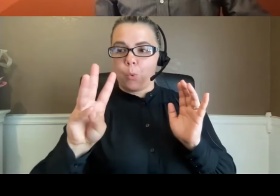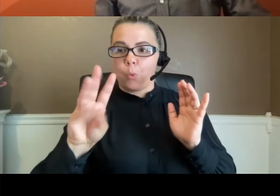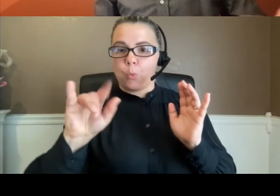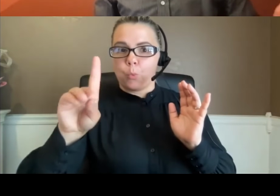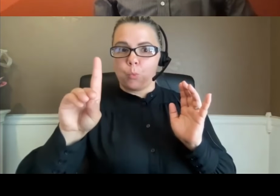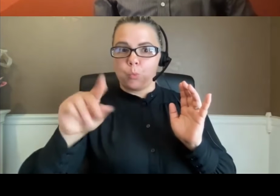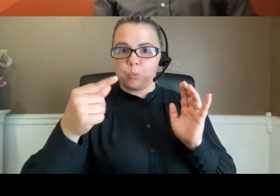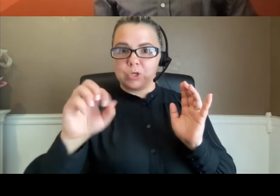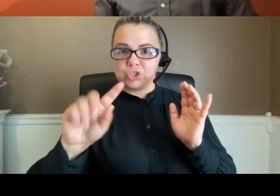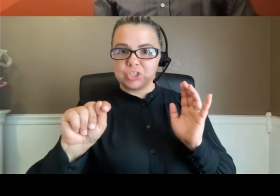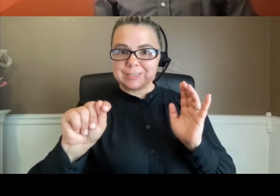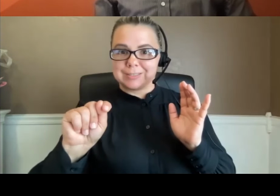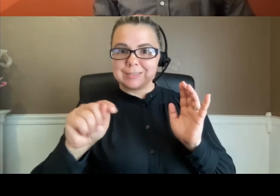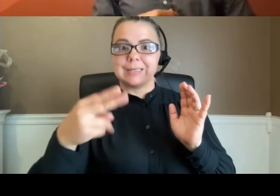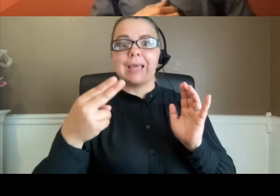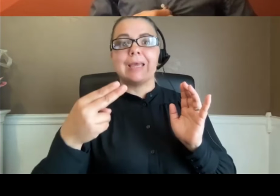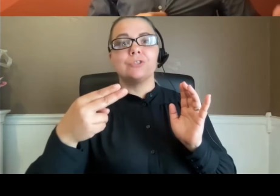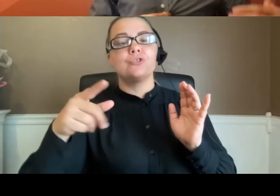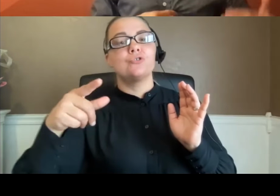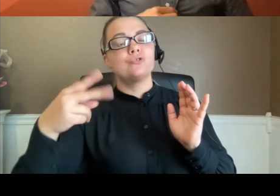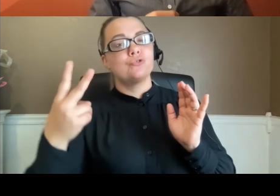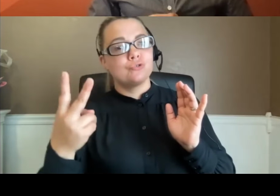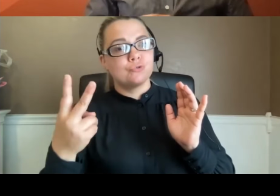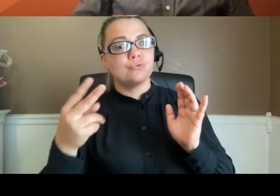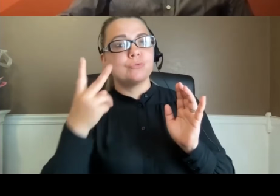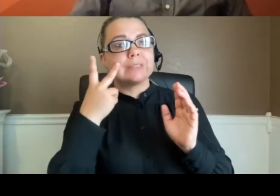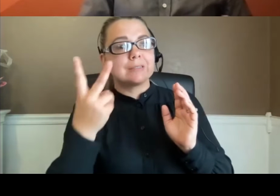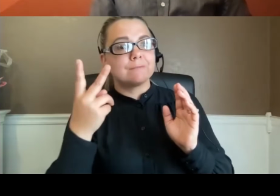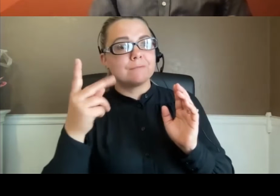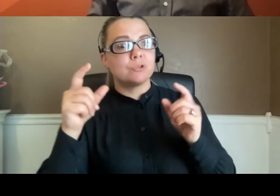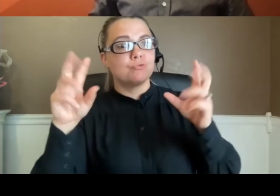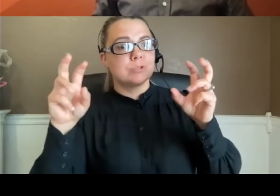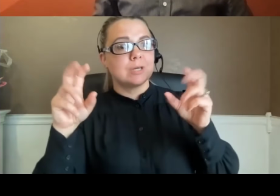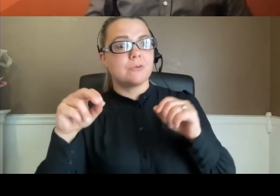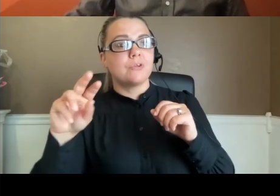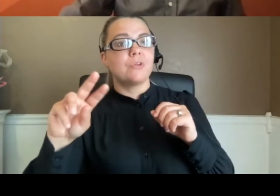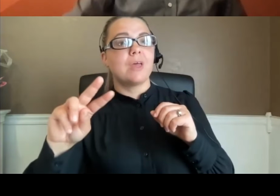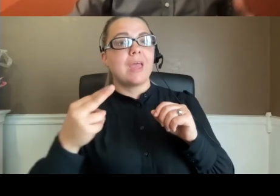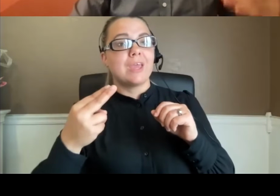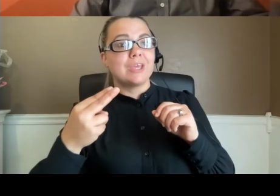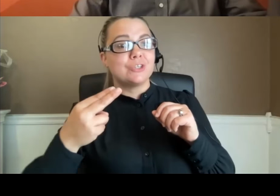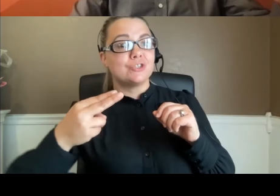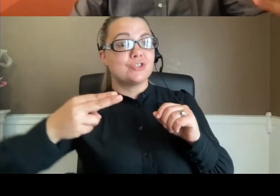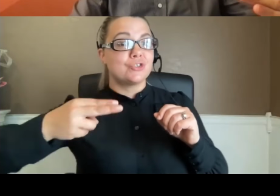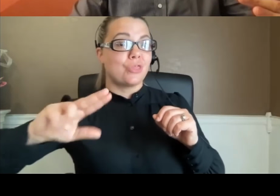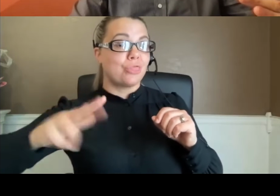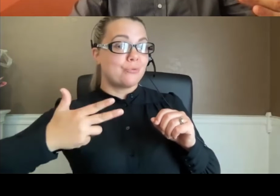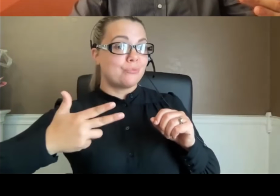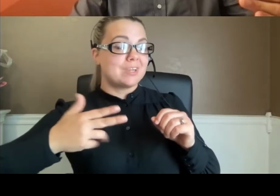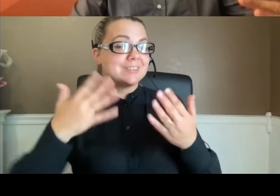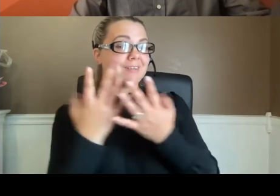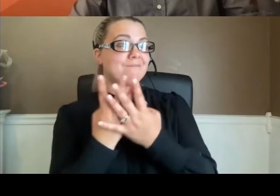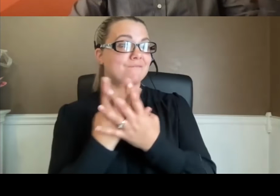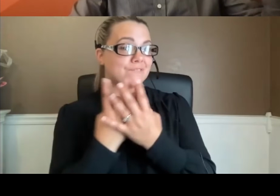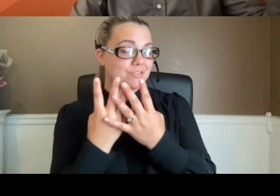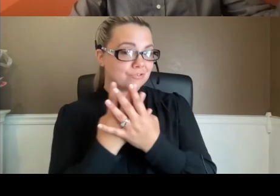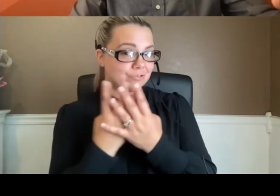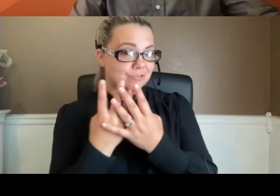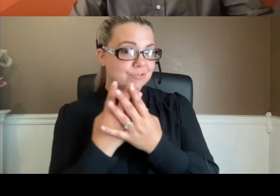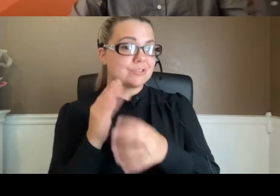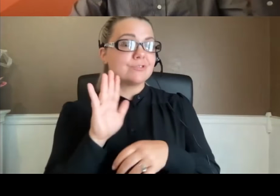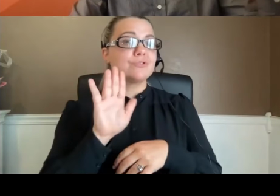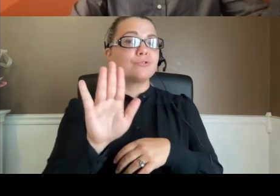the dashboard title, H2 that's your view title. H3 that's going to be your filters, your parameters,